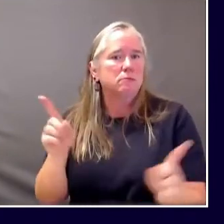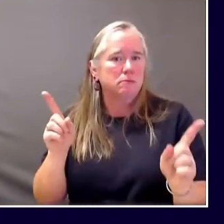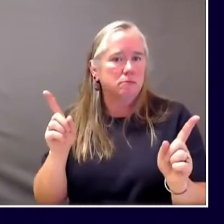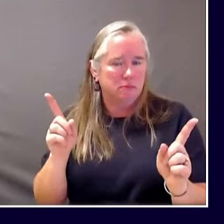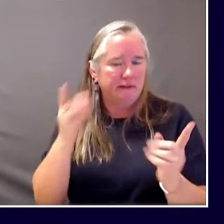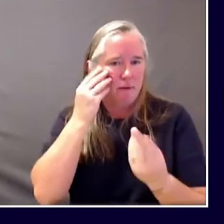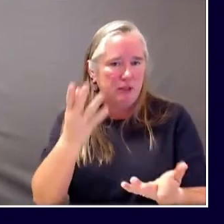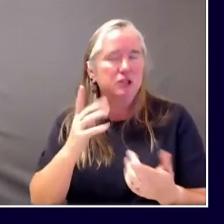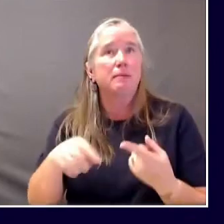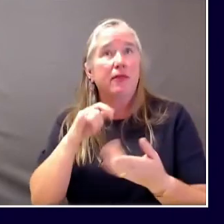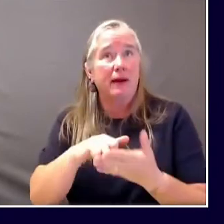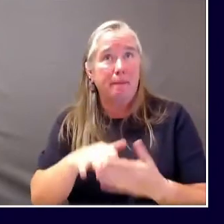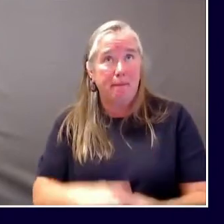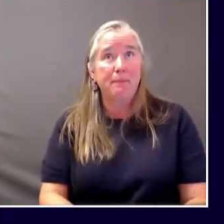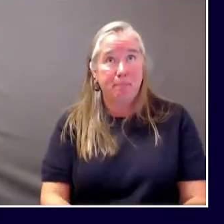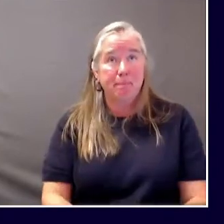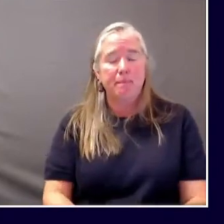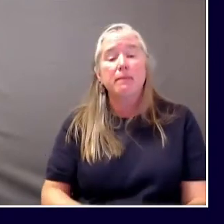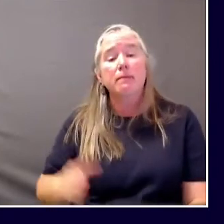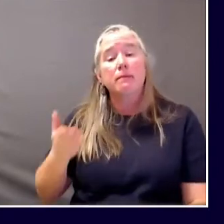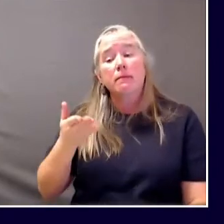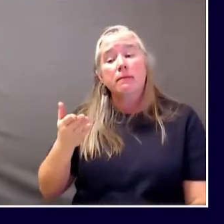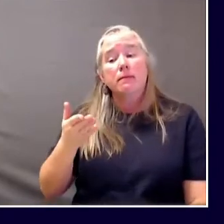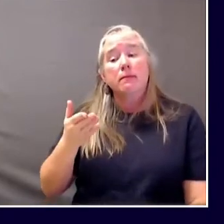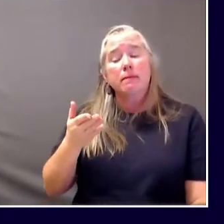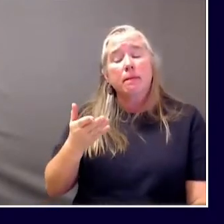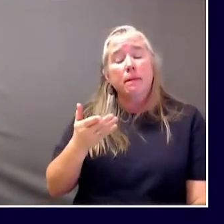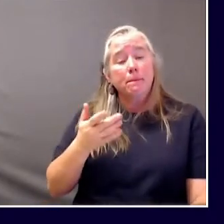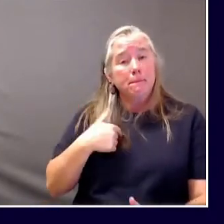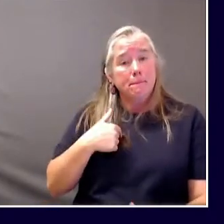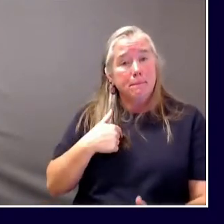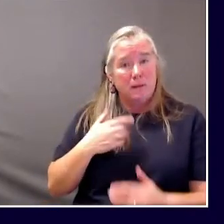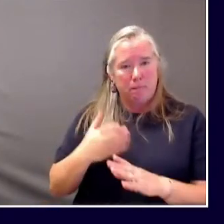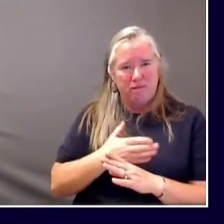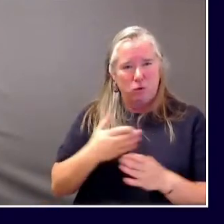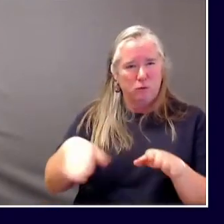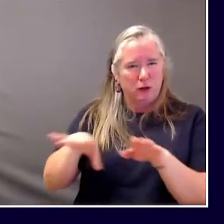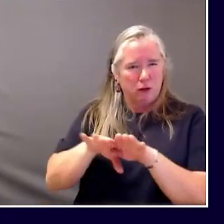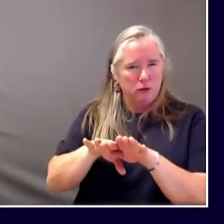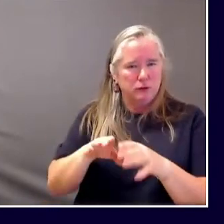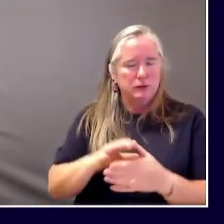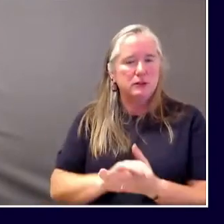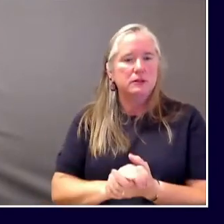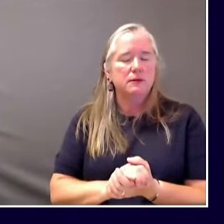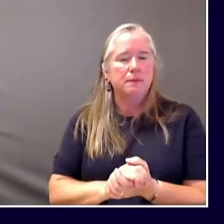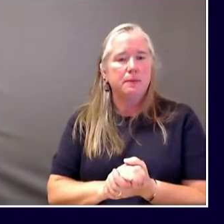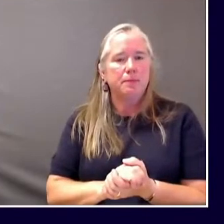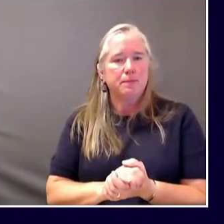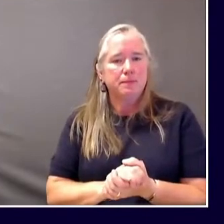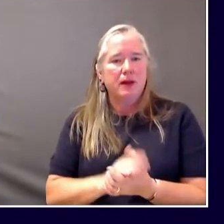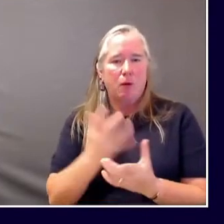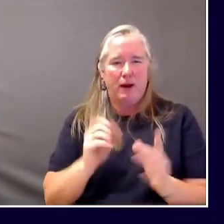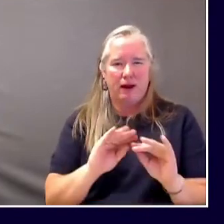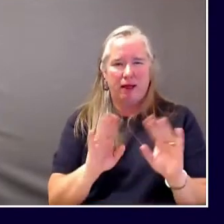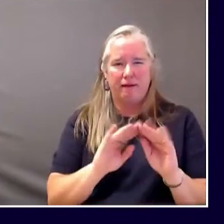question before I turn it over